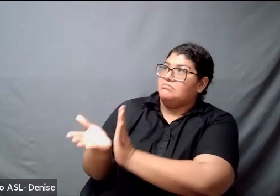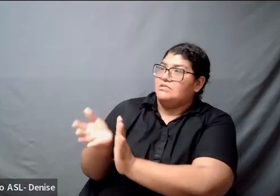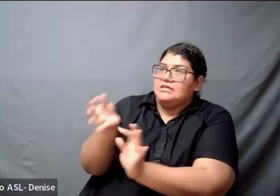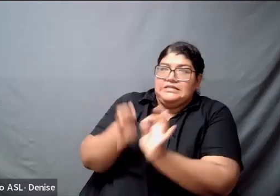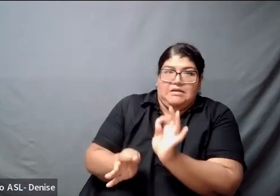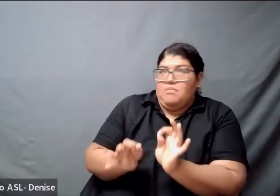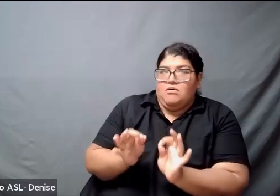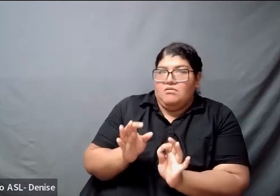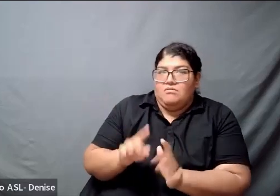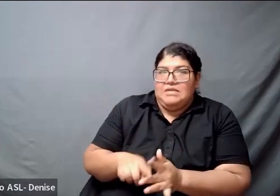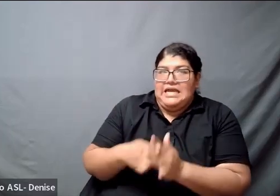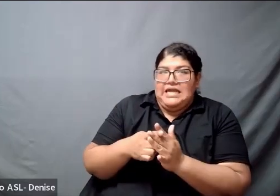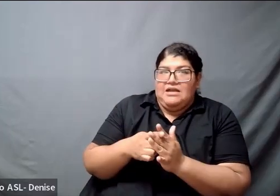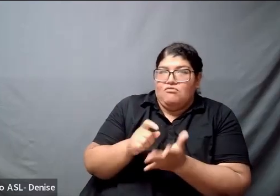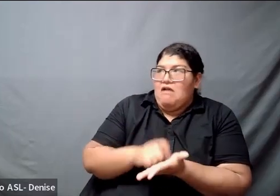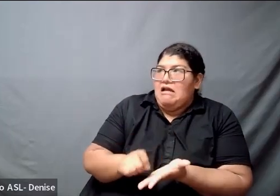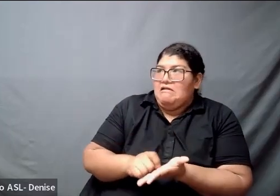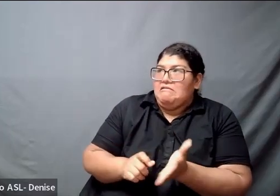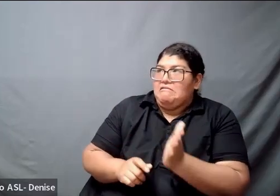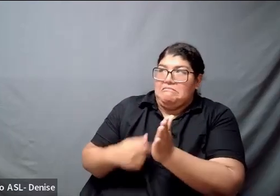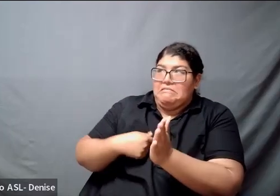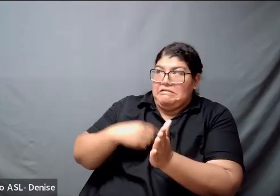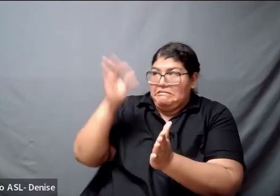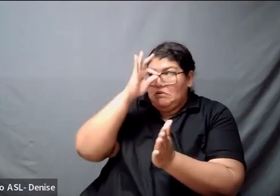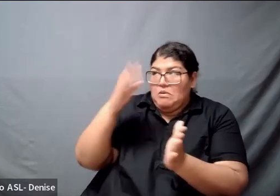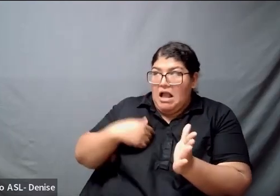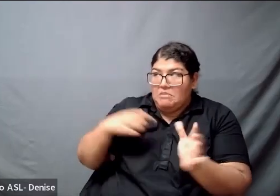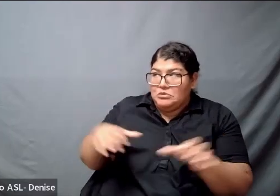were doing on page one. She said, okay, do this, do this, do this.